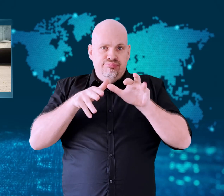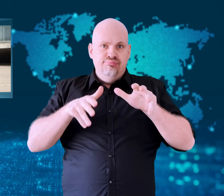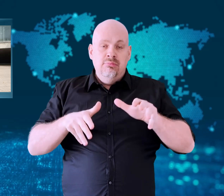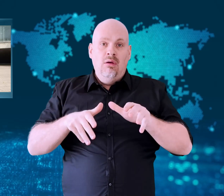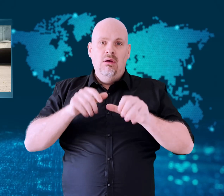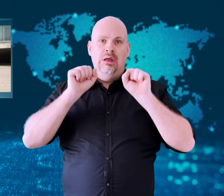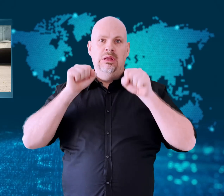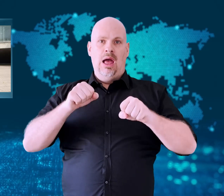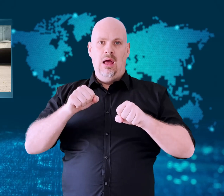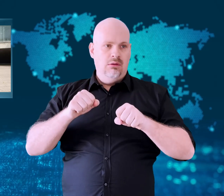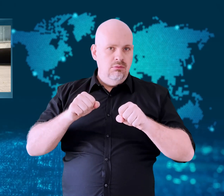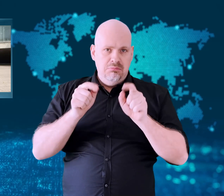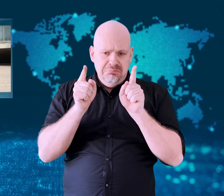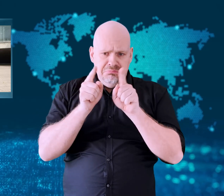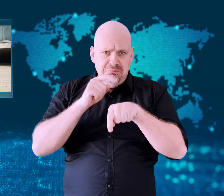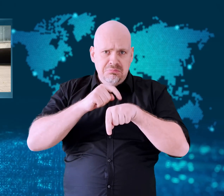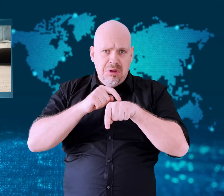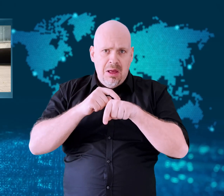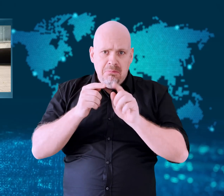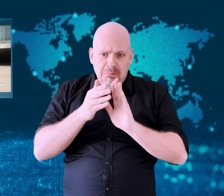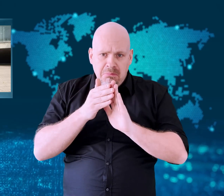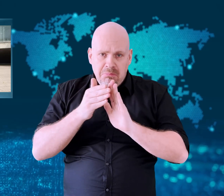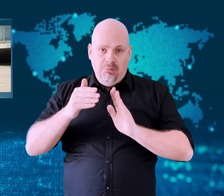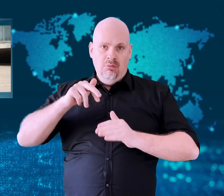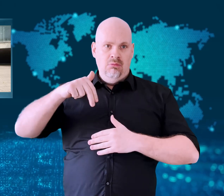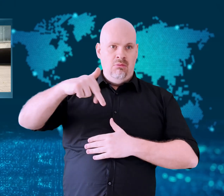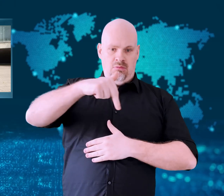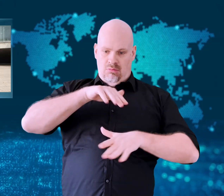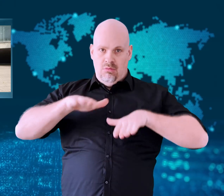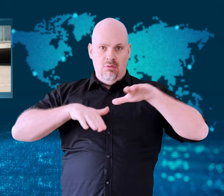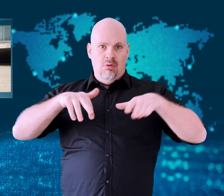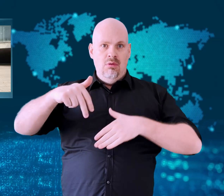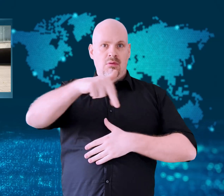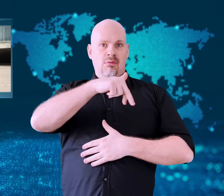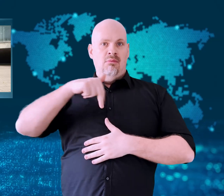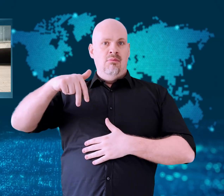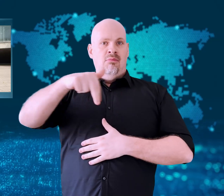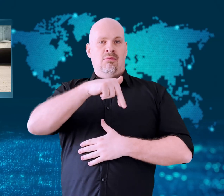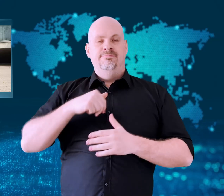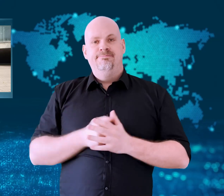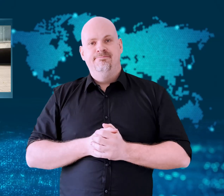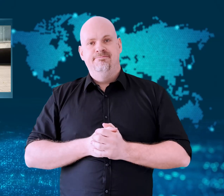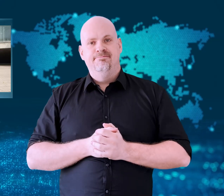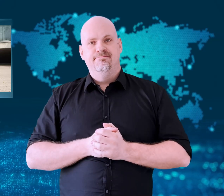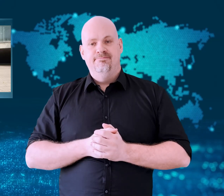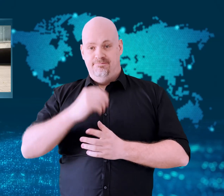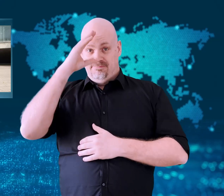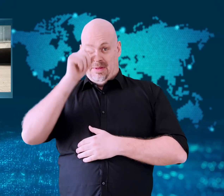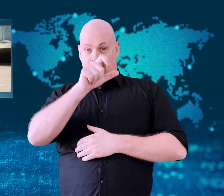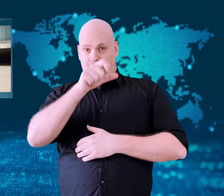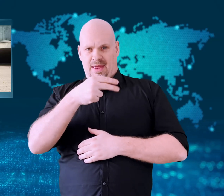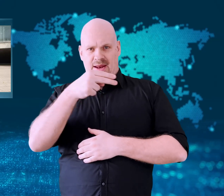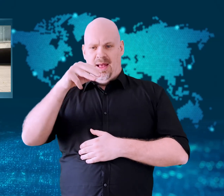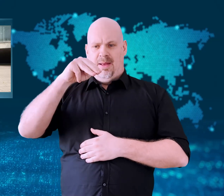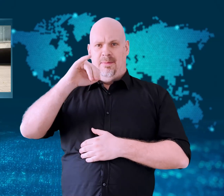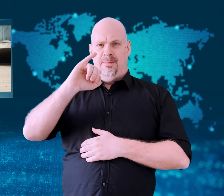Michel Roccati got into a motorcycle accident and lost all